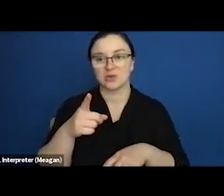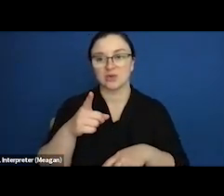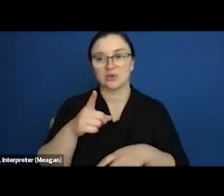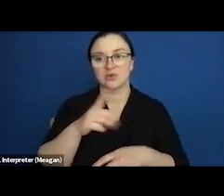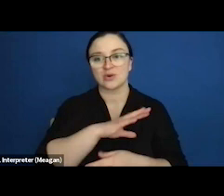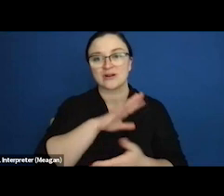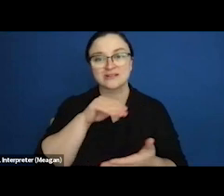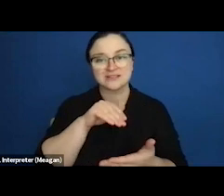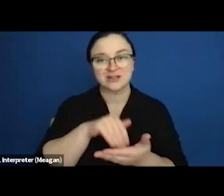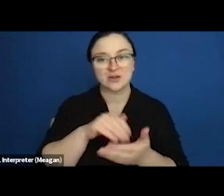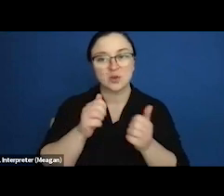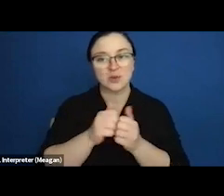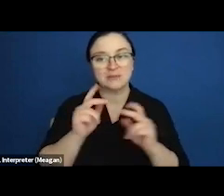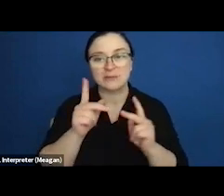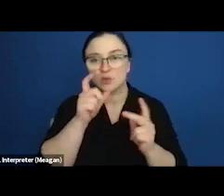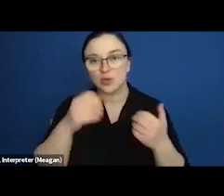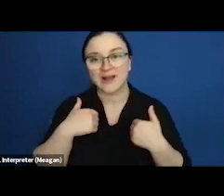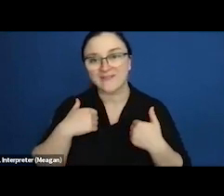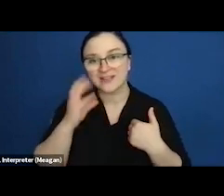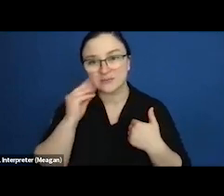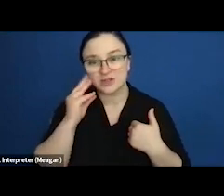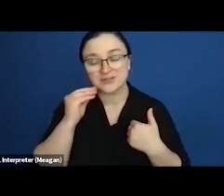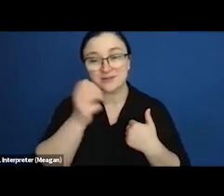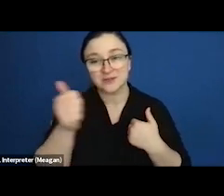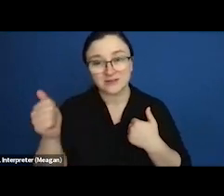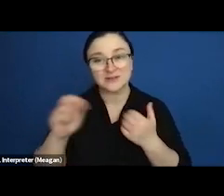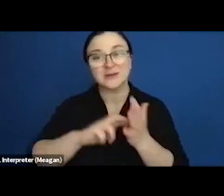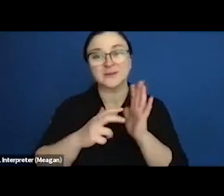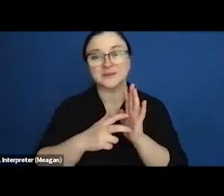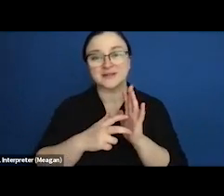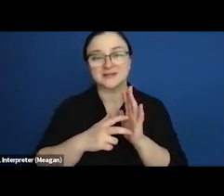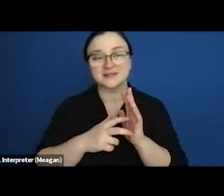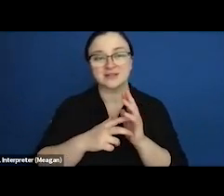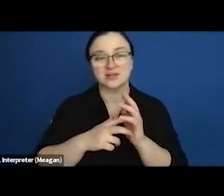it also means ensuring that there's compensation for their expertise.